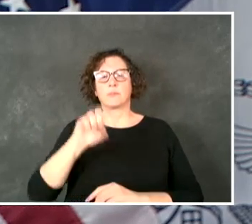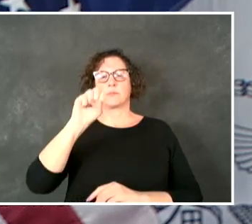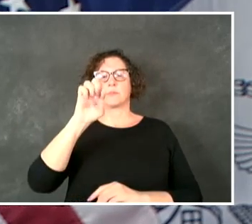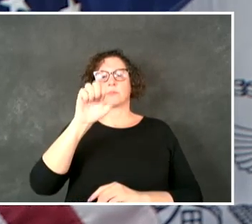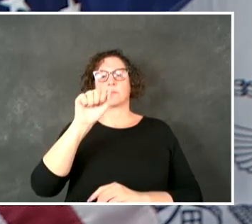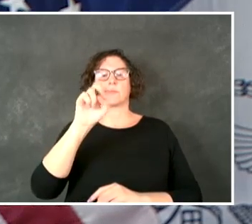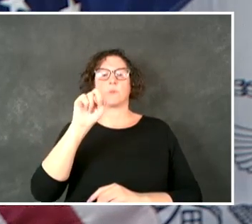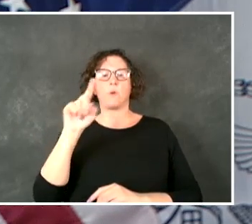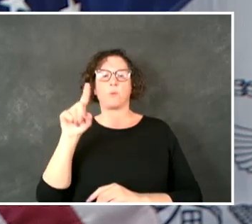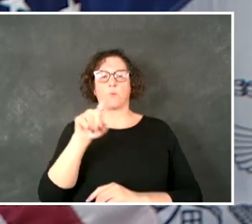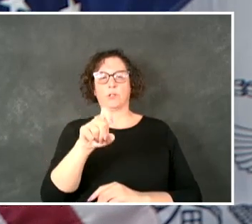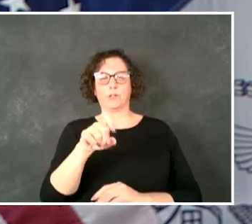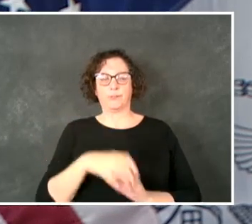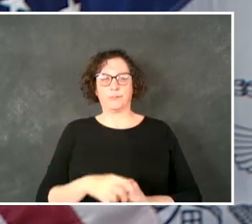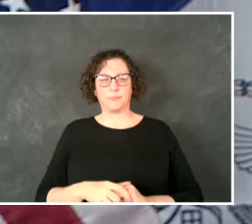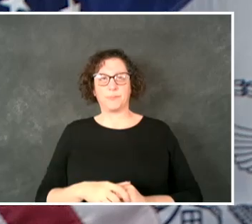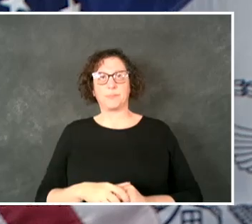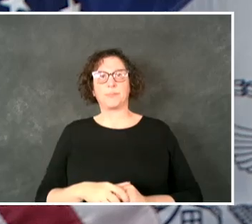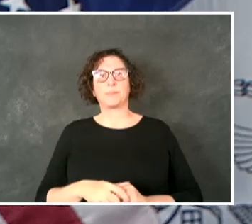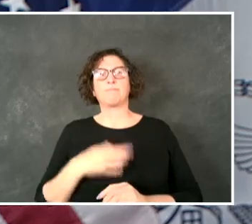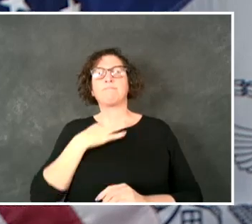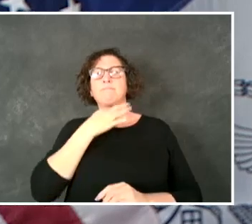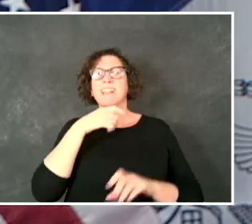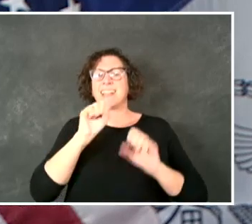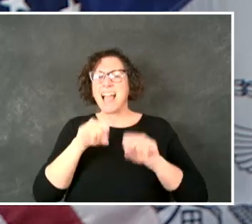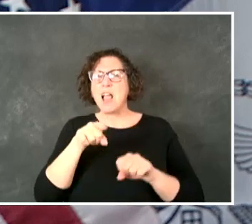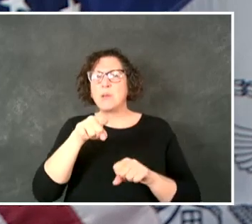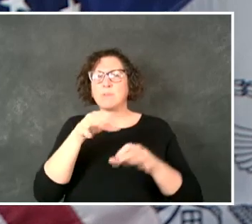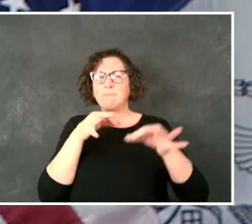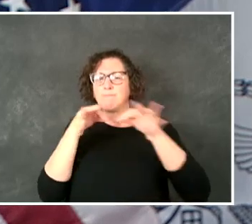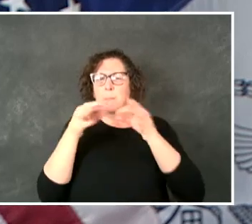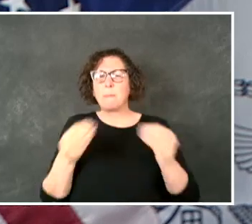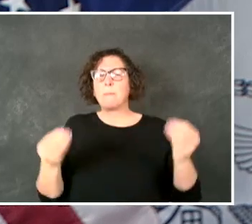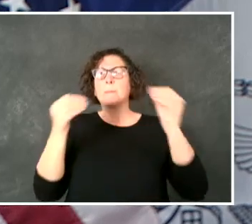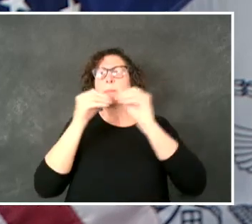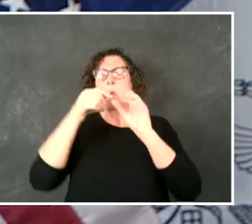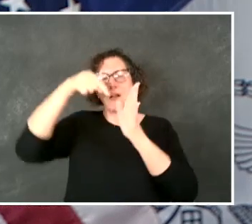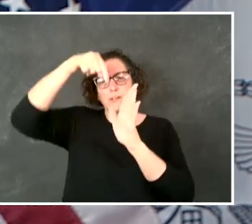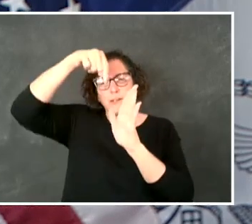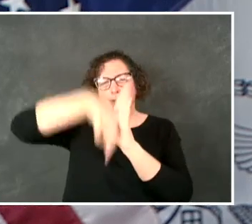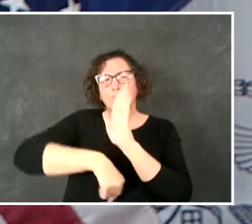GOOD MORNING, MR. MAYOR. I WAS WONDERING IF YOU COULD SHARE SOME MORE